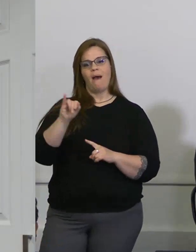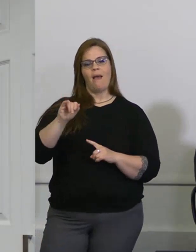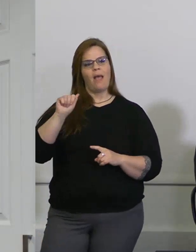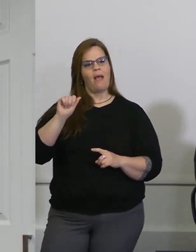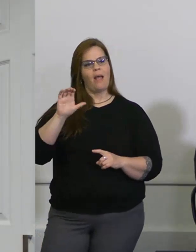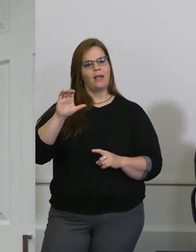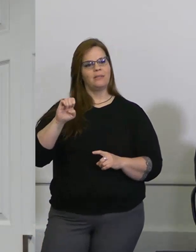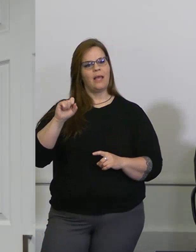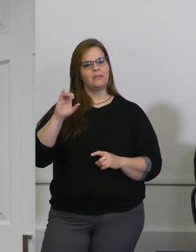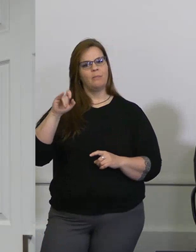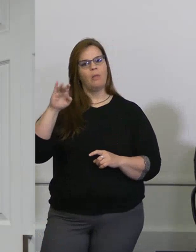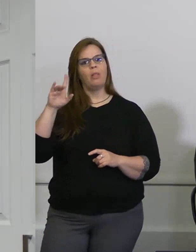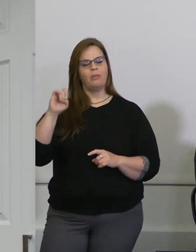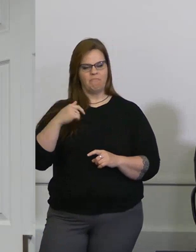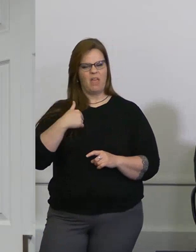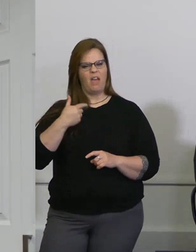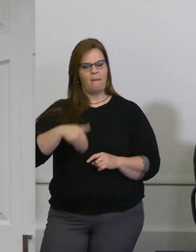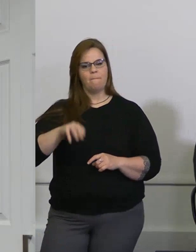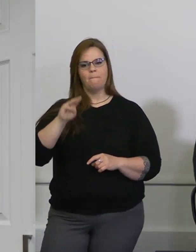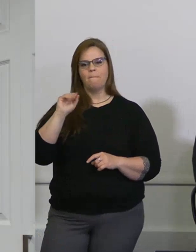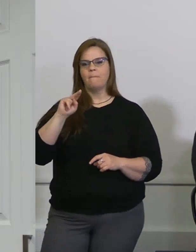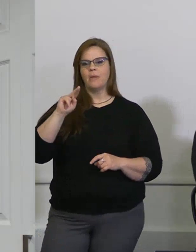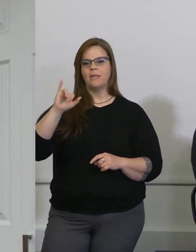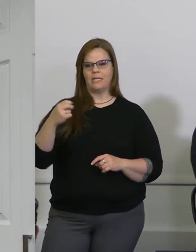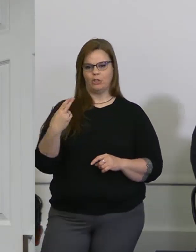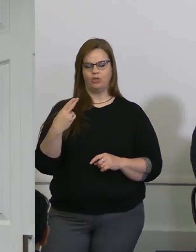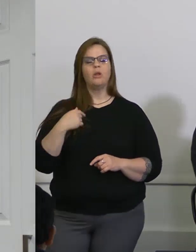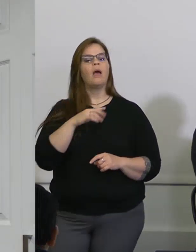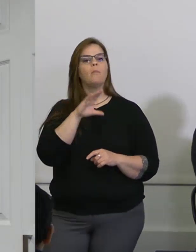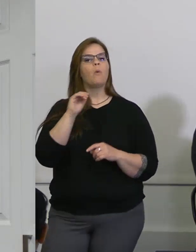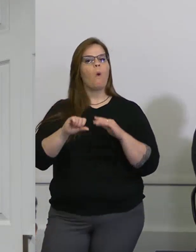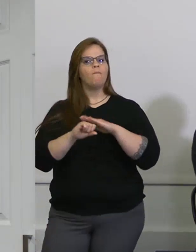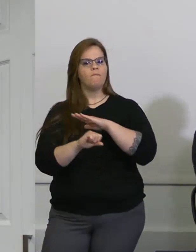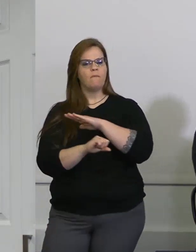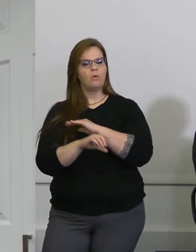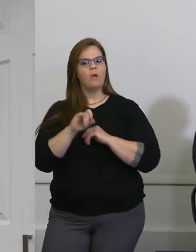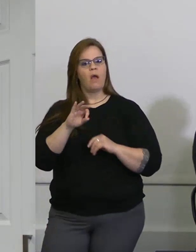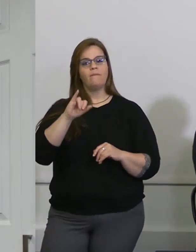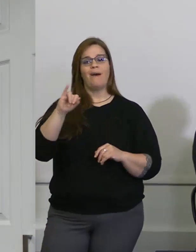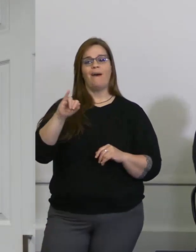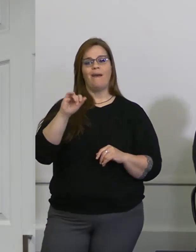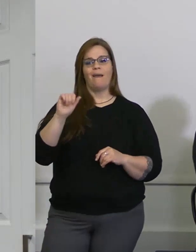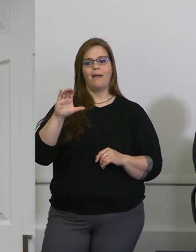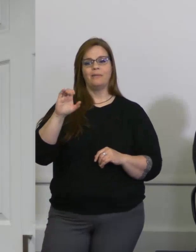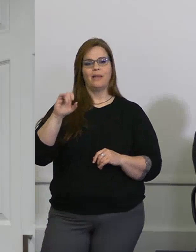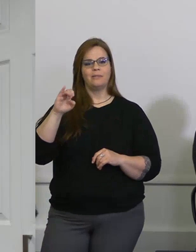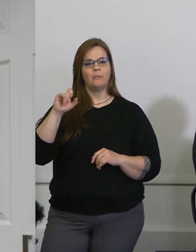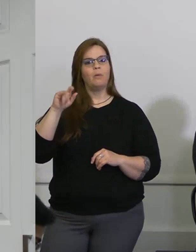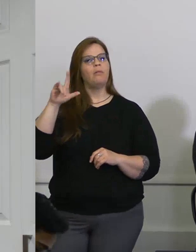I am Manish Agrawal, I am the Co founder of I Accessible and I'm delighted to be your host for this event.